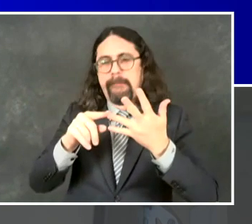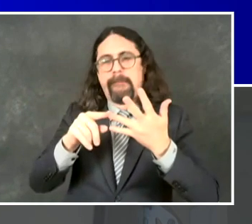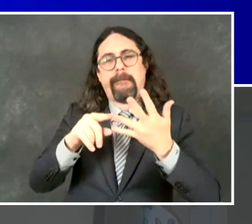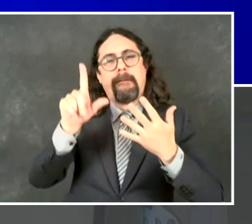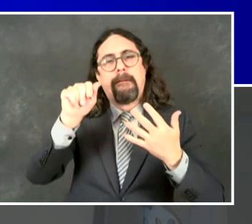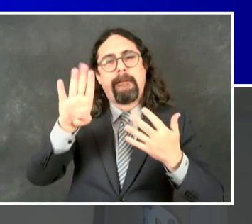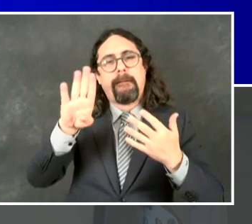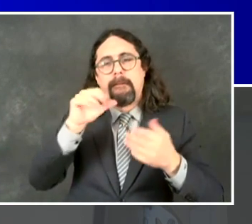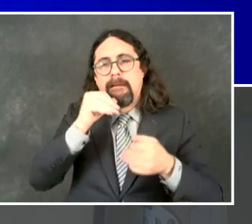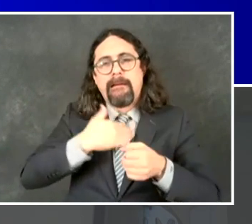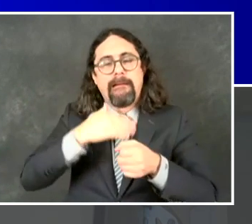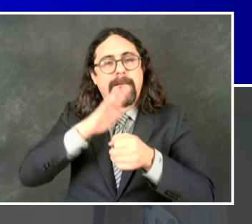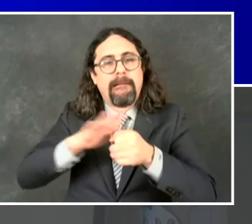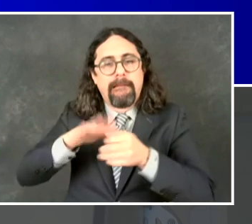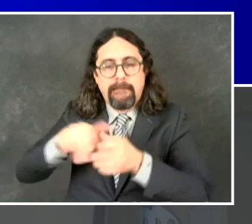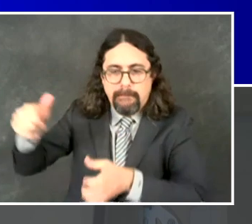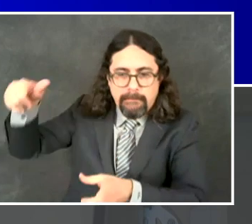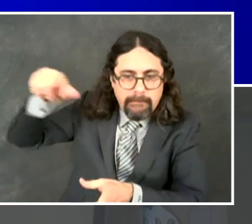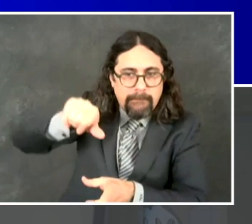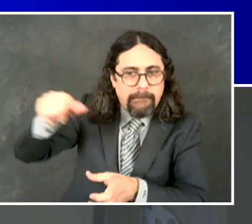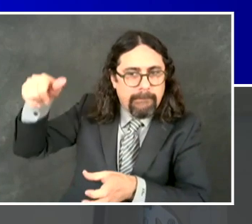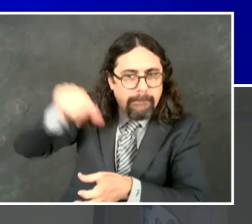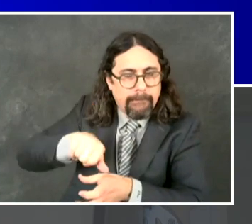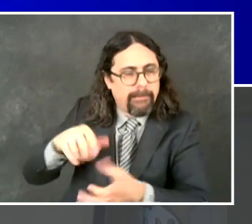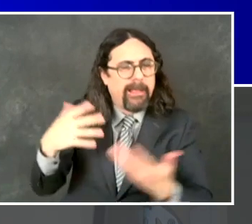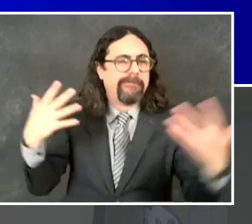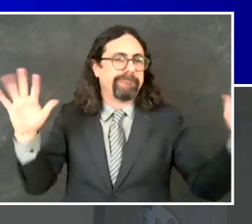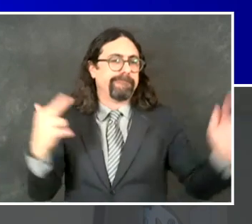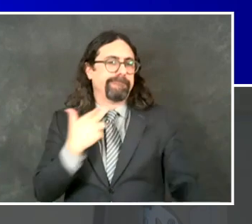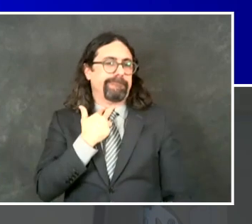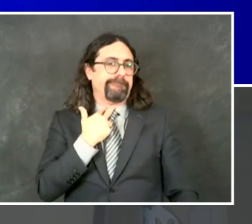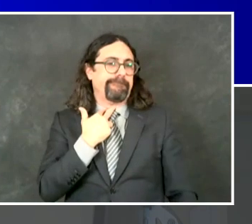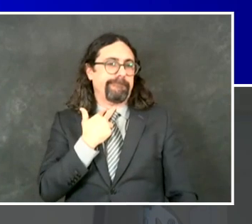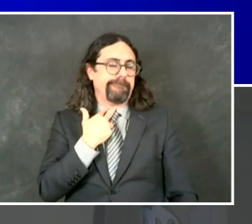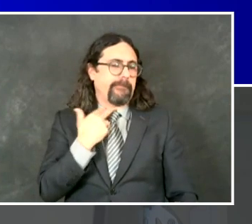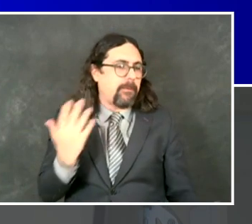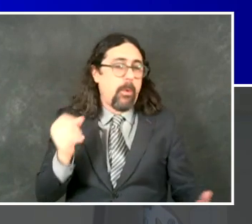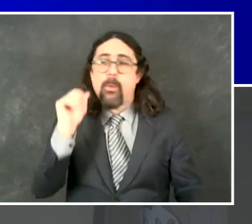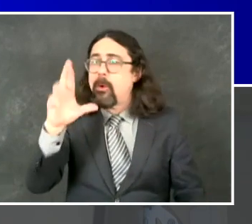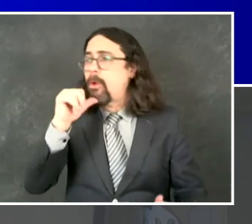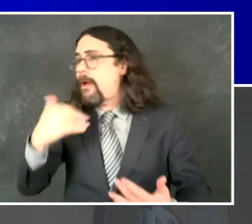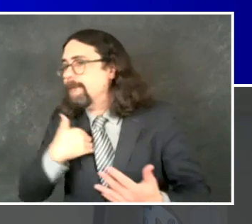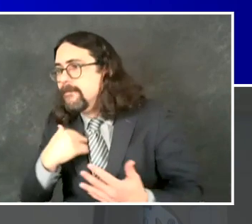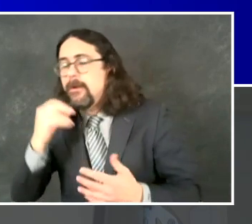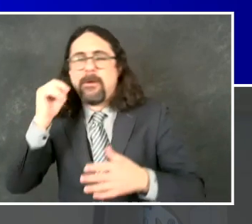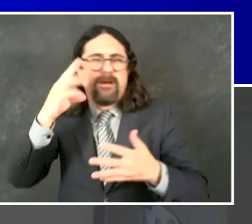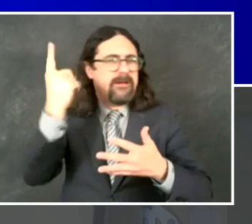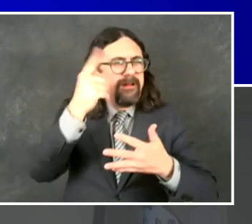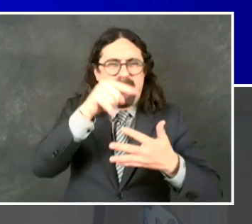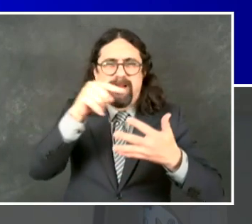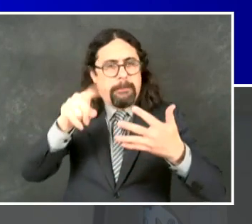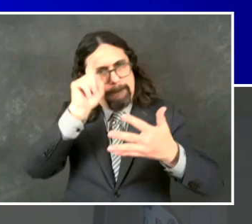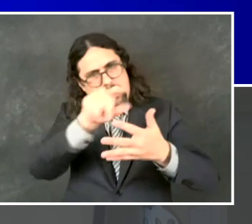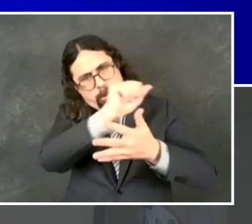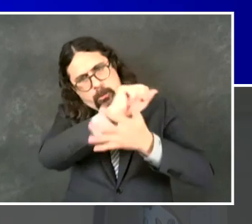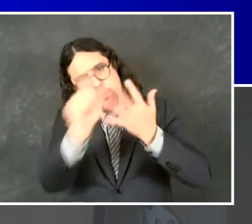THINGS GO UP, THINGS GO DOWN. SOMETIMES, WE'LL HAVE SETBACKS, THAT'S A ARPTOF LIFE, BUT SO FAR, NEW YORKERS HAVE